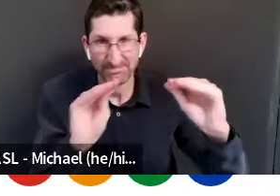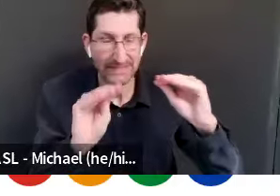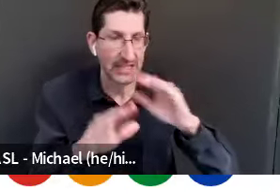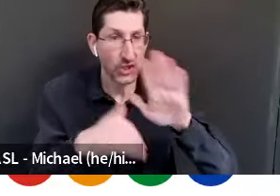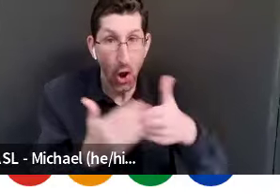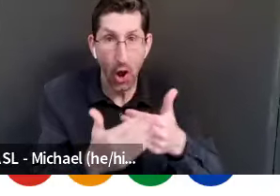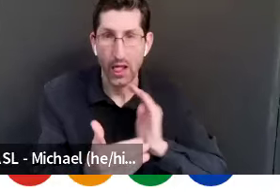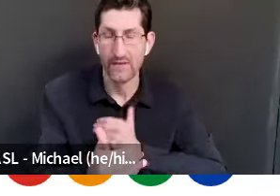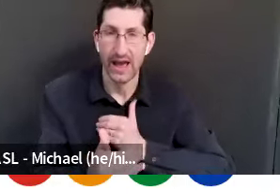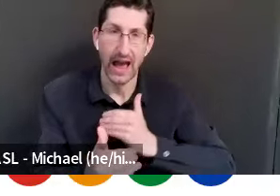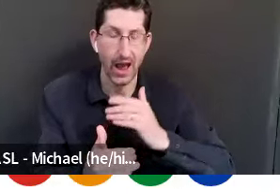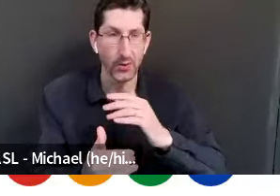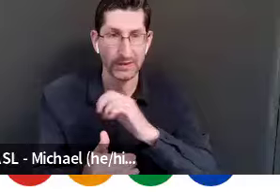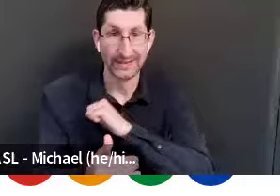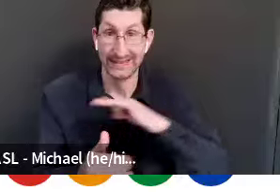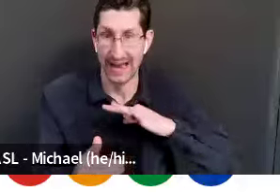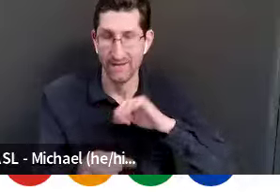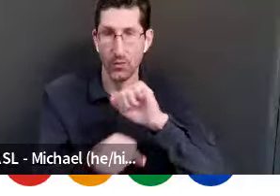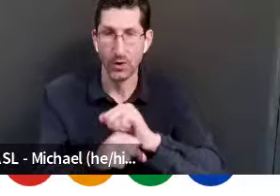THE TRAININGS FOR FRONTLINE EMPLOYEES.